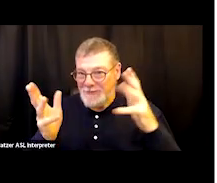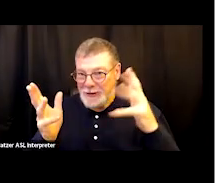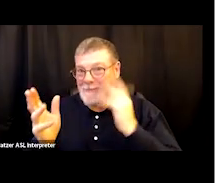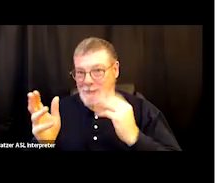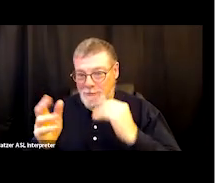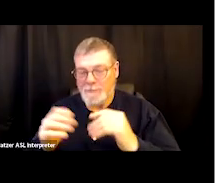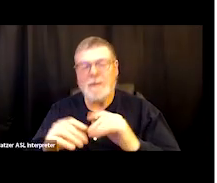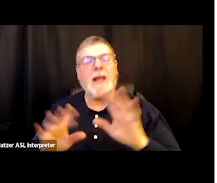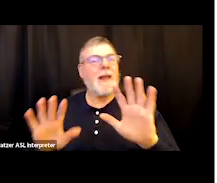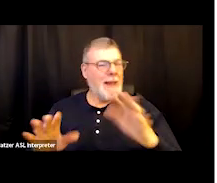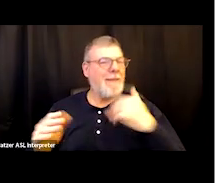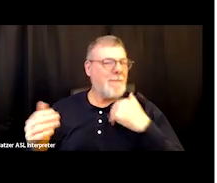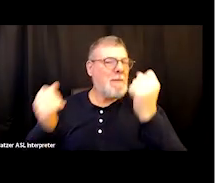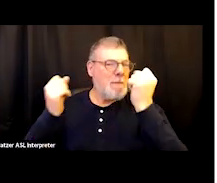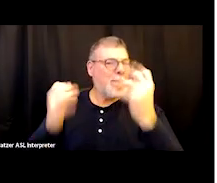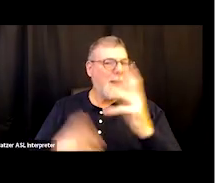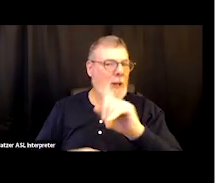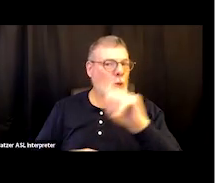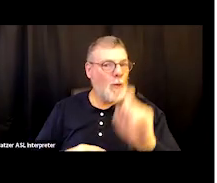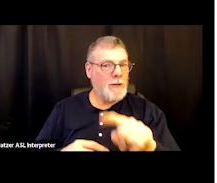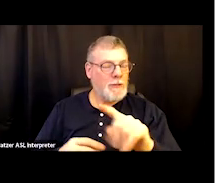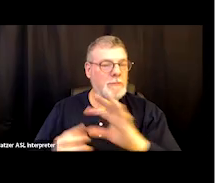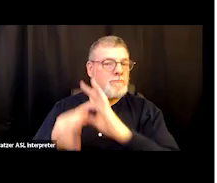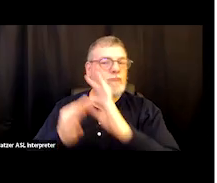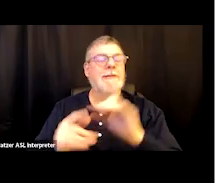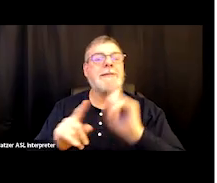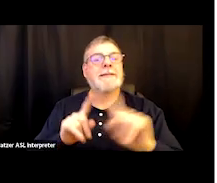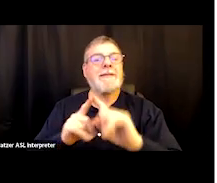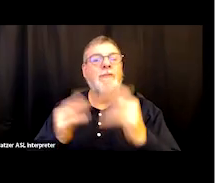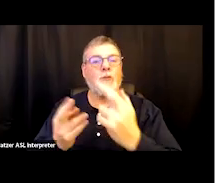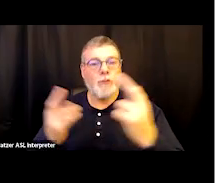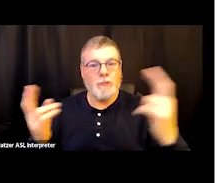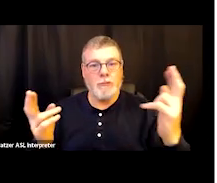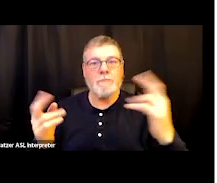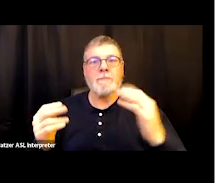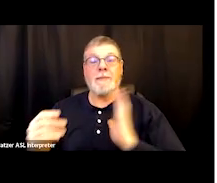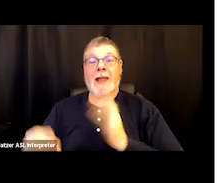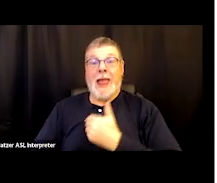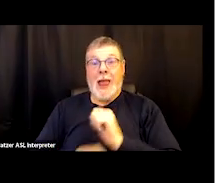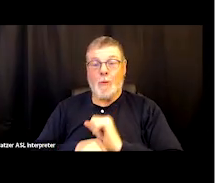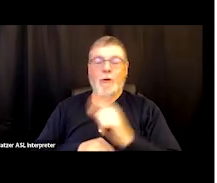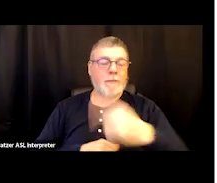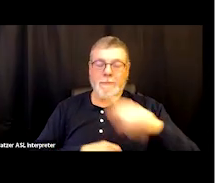It has a lot of questions regarding resources and we know through our work providing SOAR services